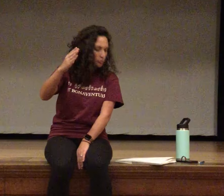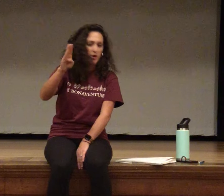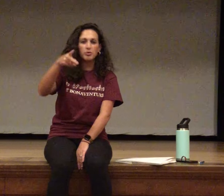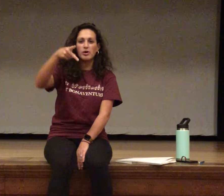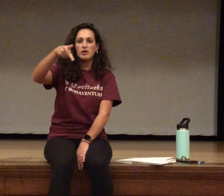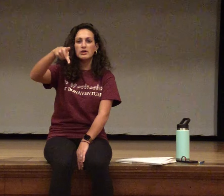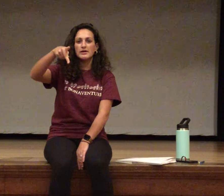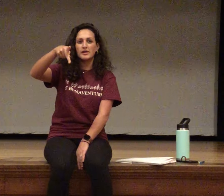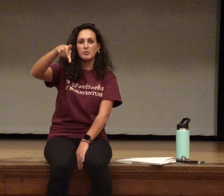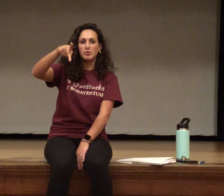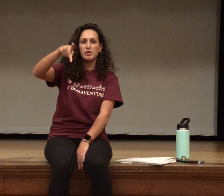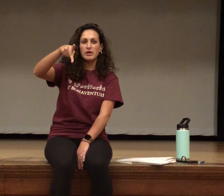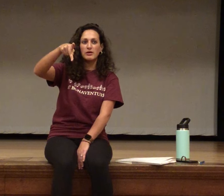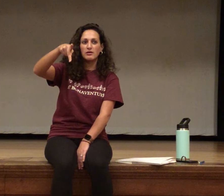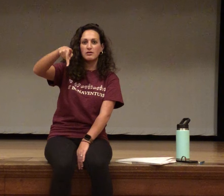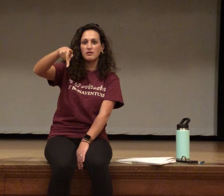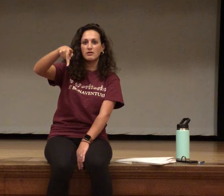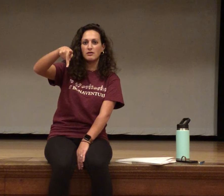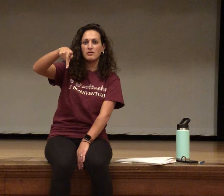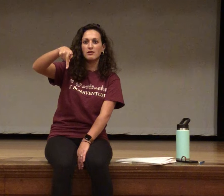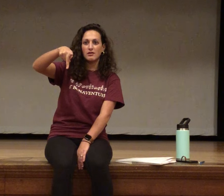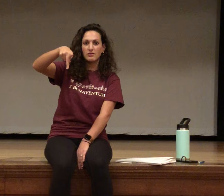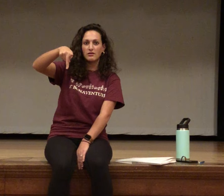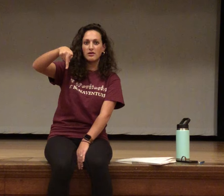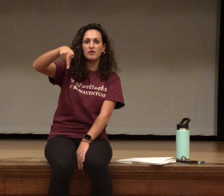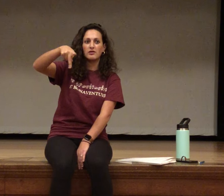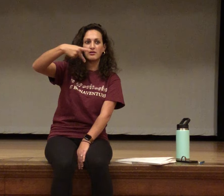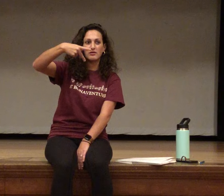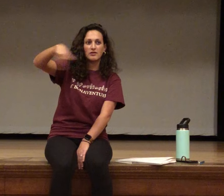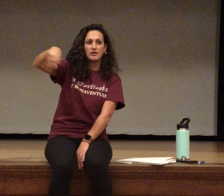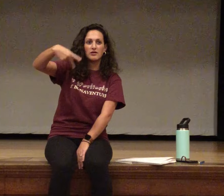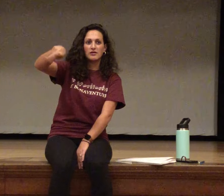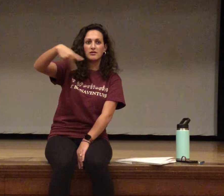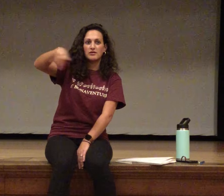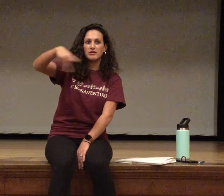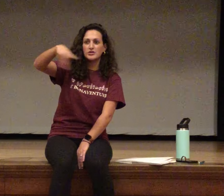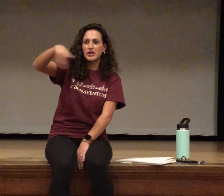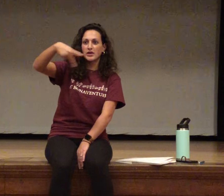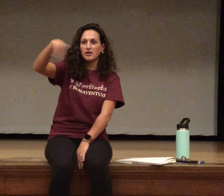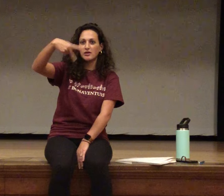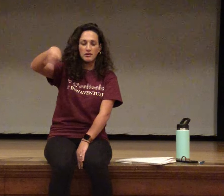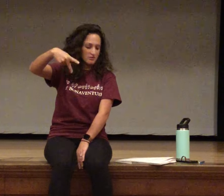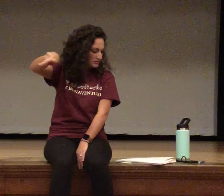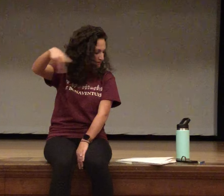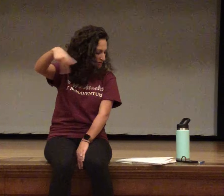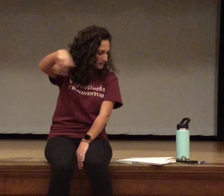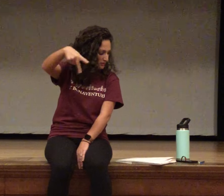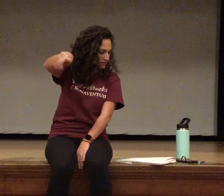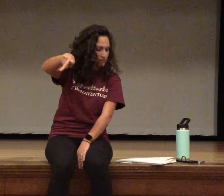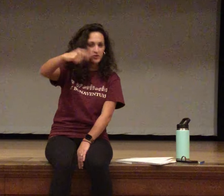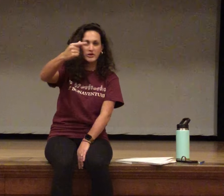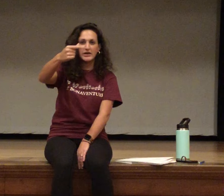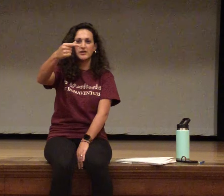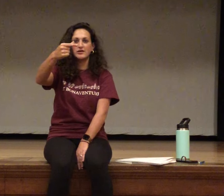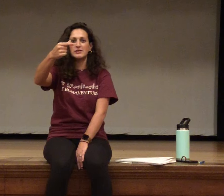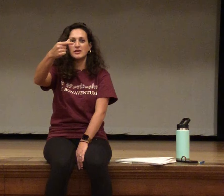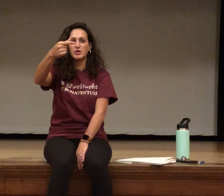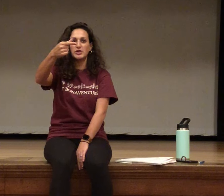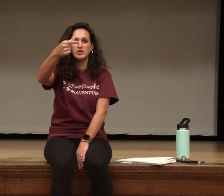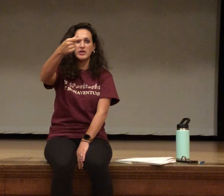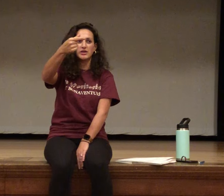purple is going to be a p good shake it green is going to be a g